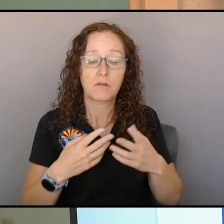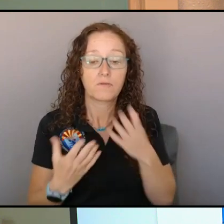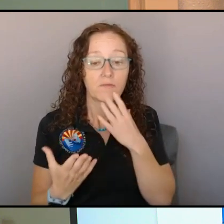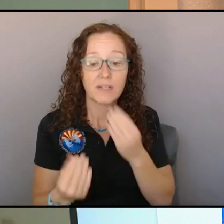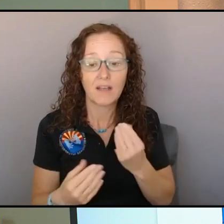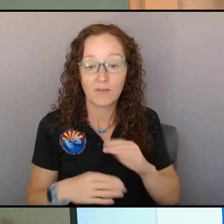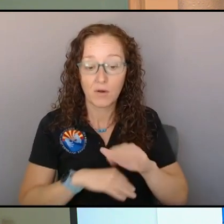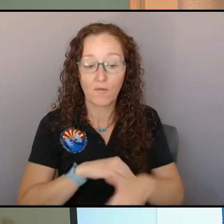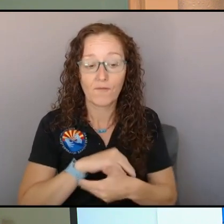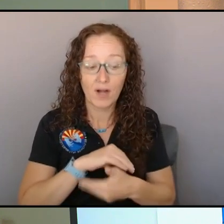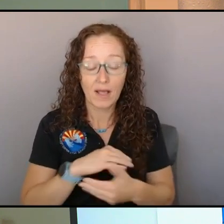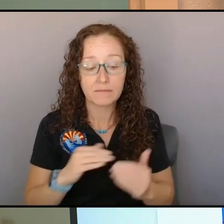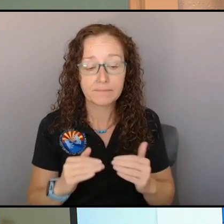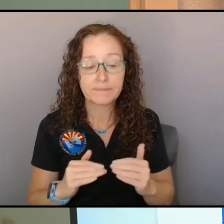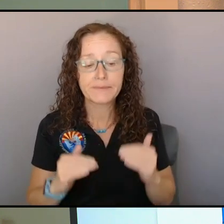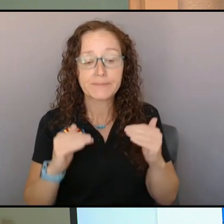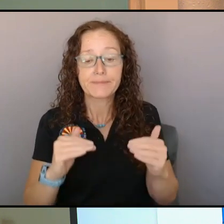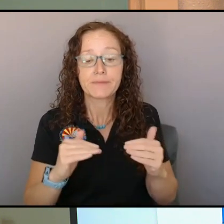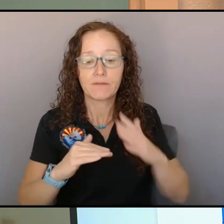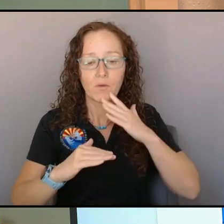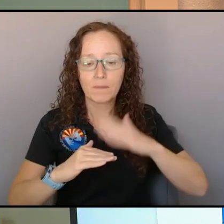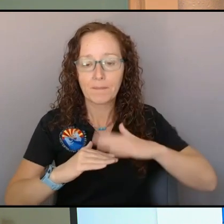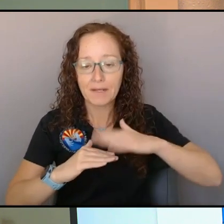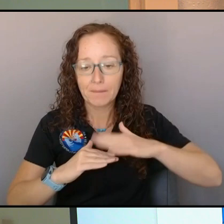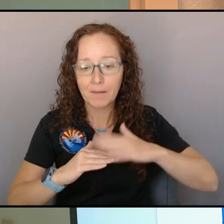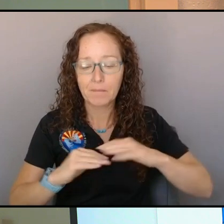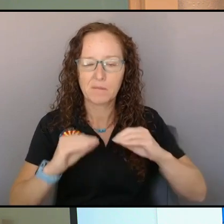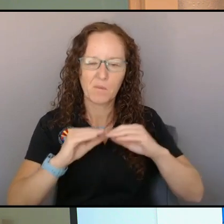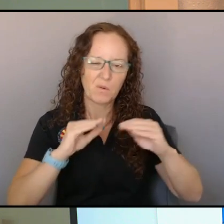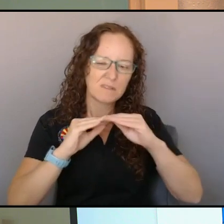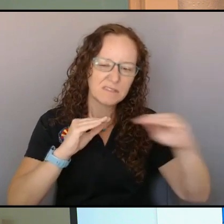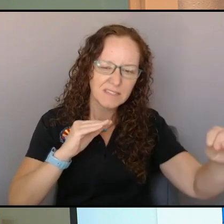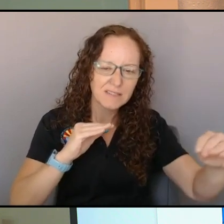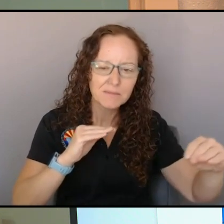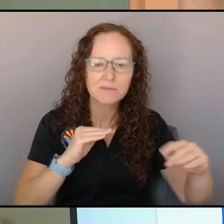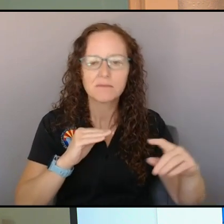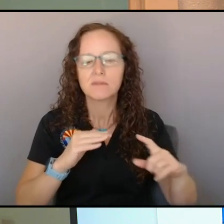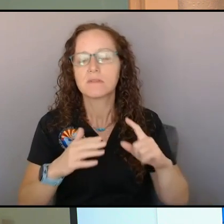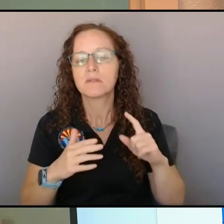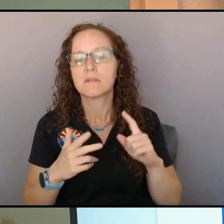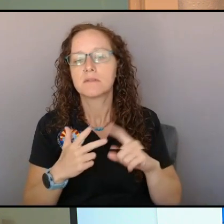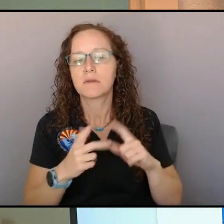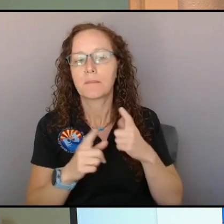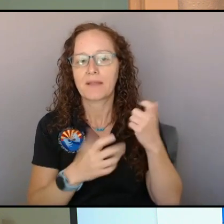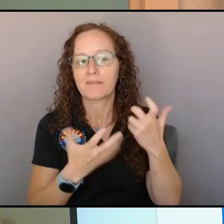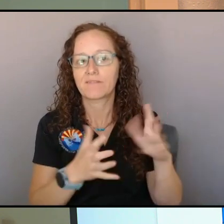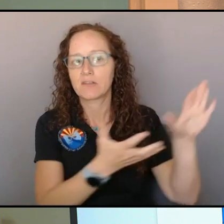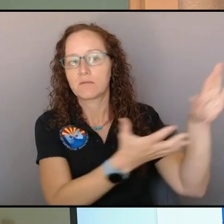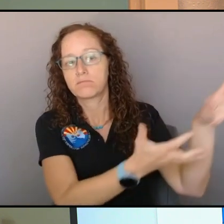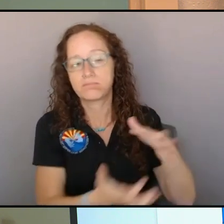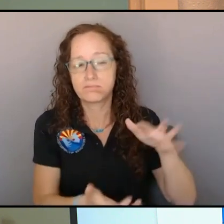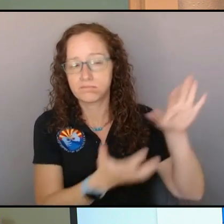of those fronts and 18 to 28 as a high end for our winds. Winds